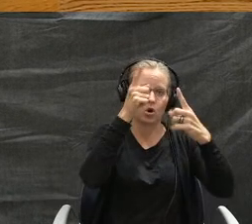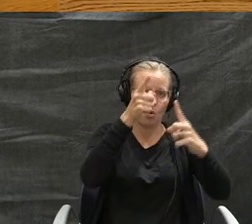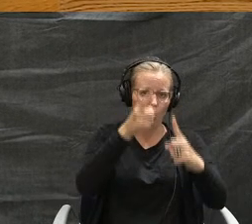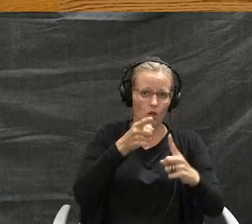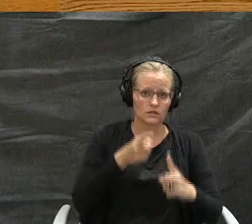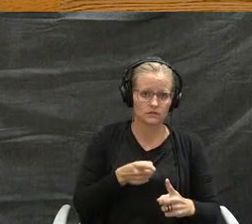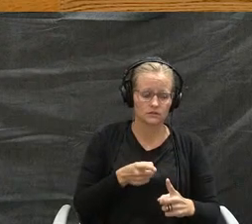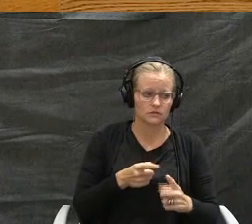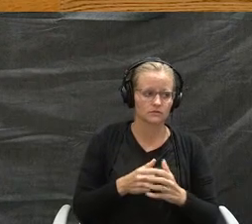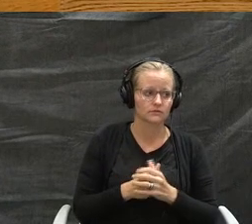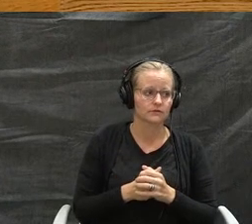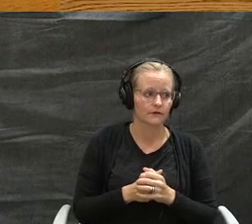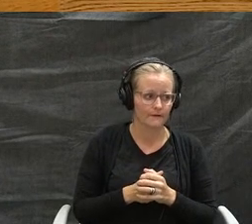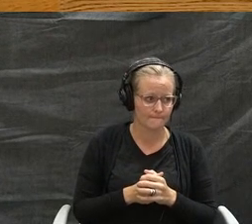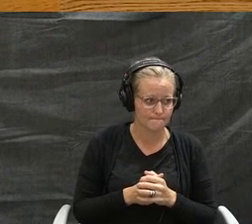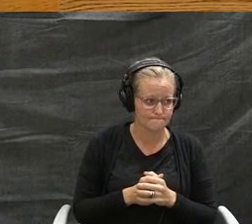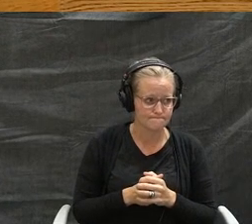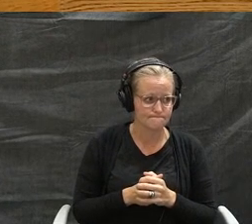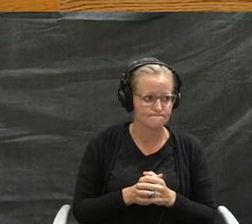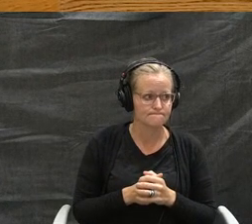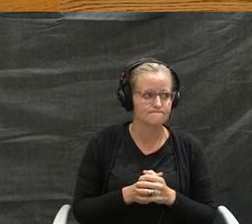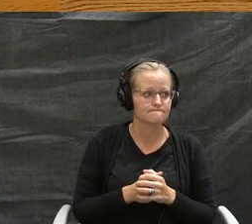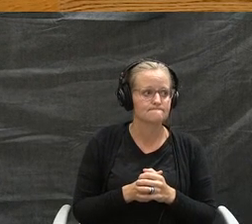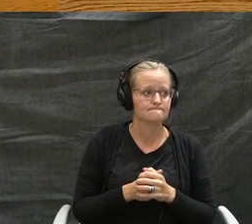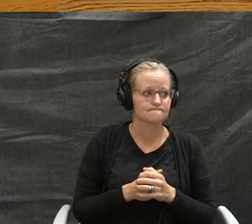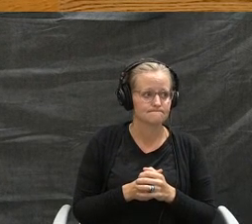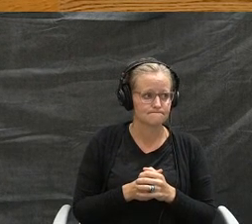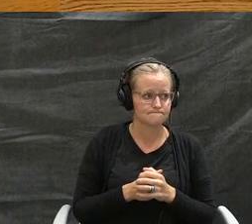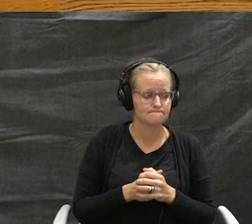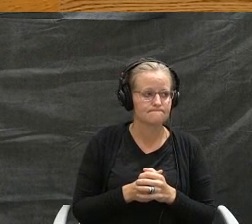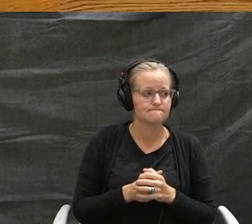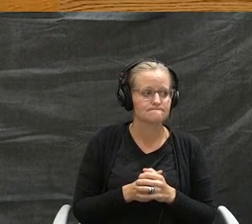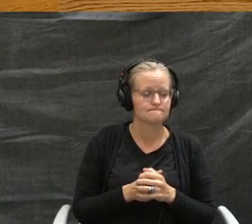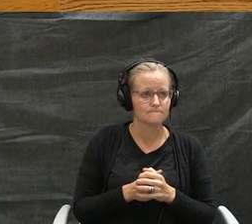That are proposed an we have some draft so I was wondering if